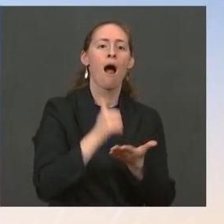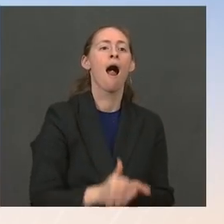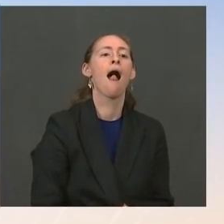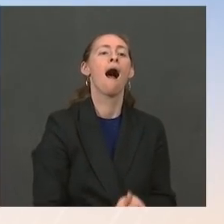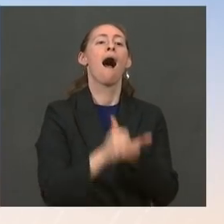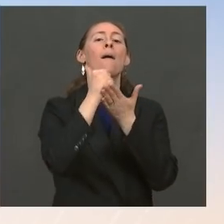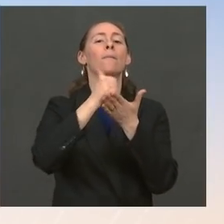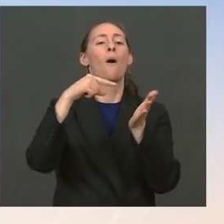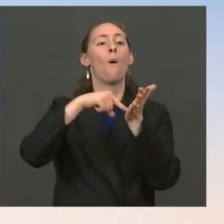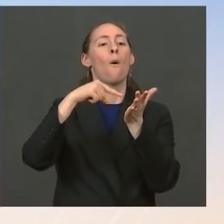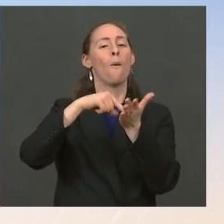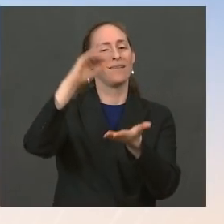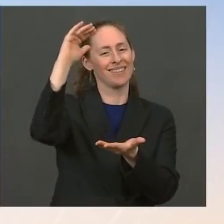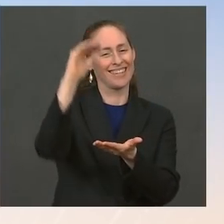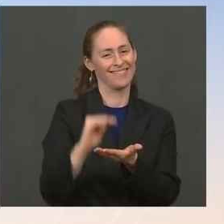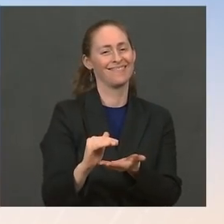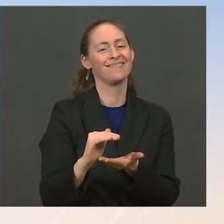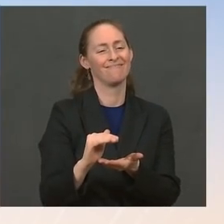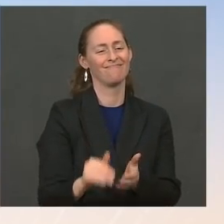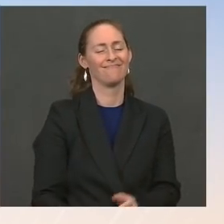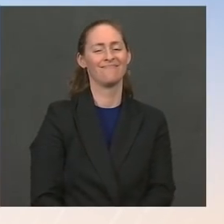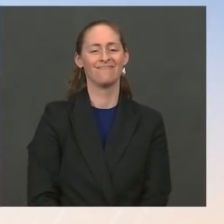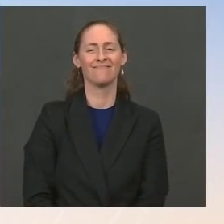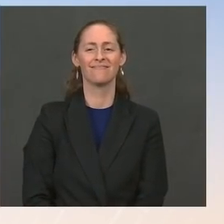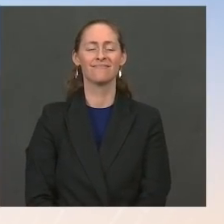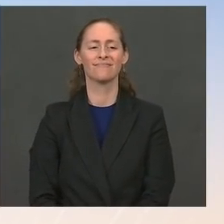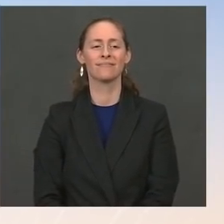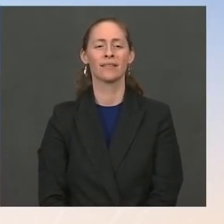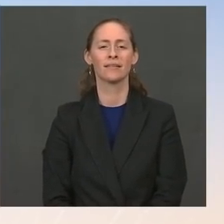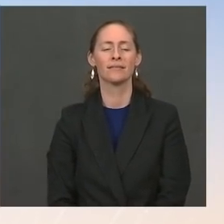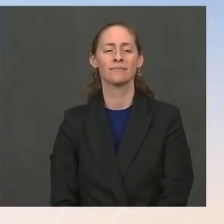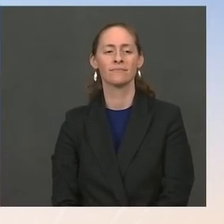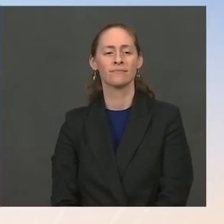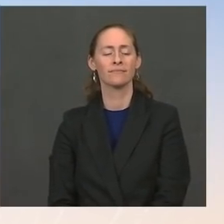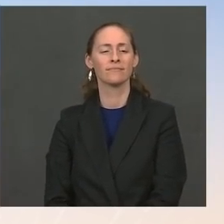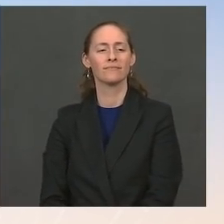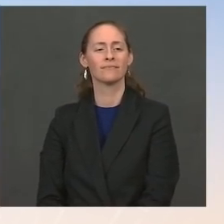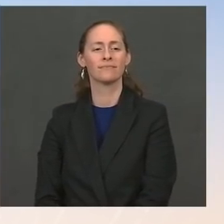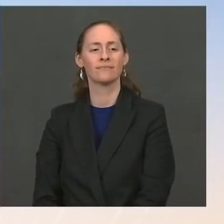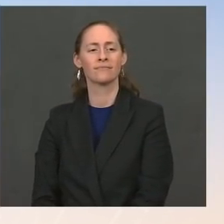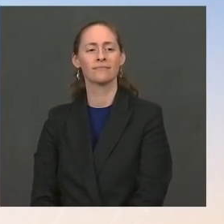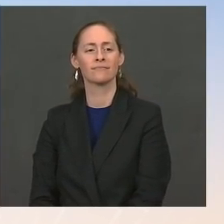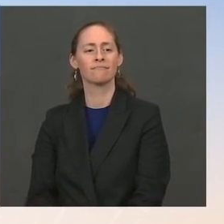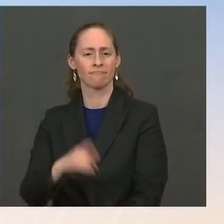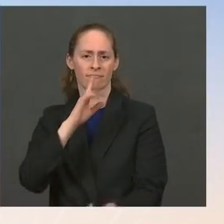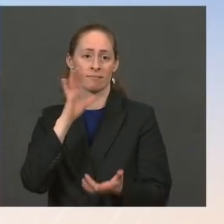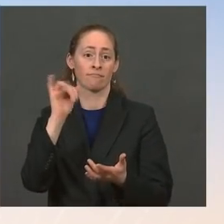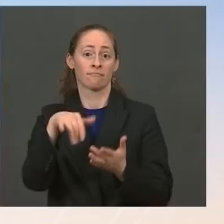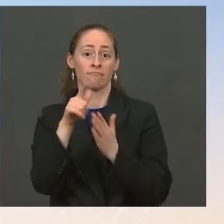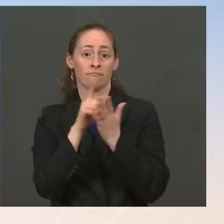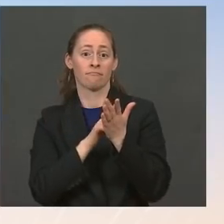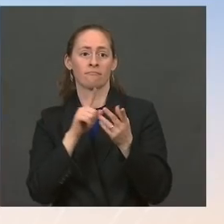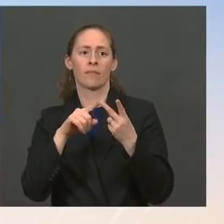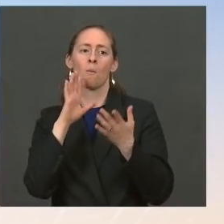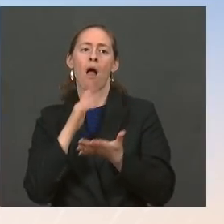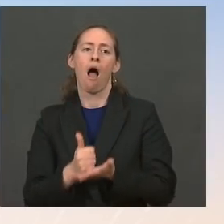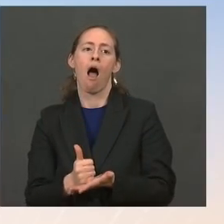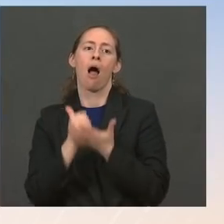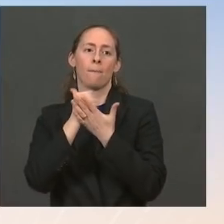is that this is something where it will have that impact. It has a larger impact than even we are projecting. And that's what we felt was important to point to.